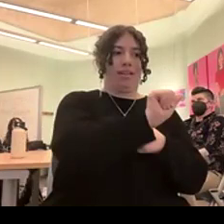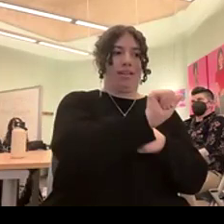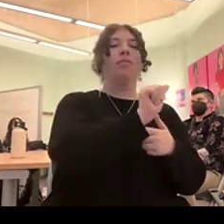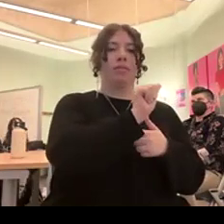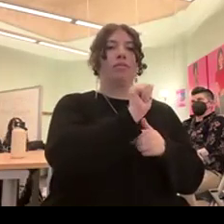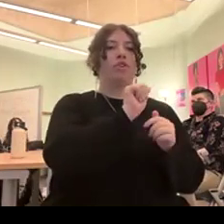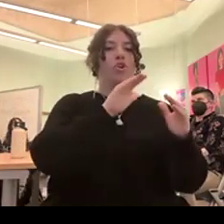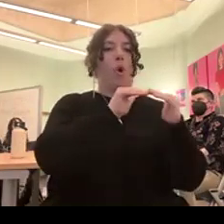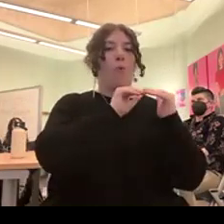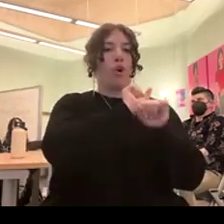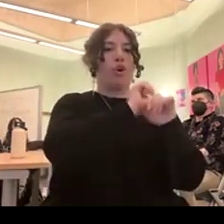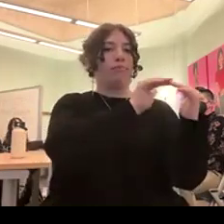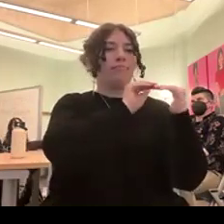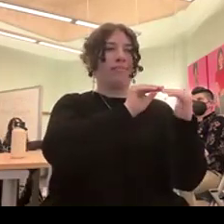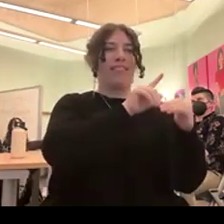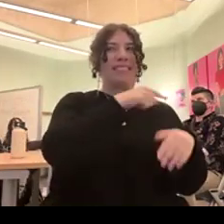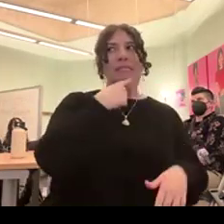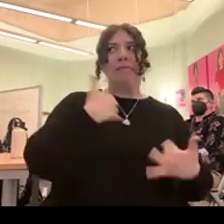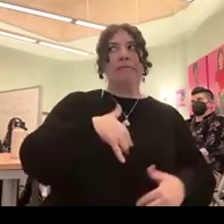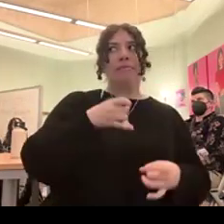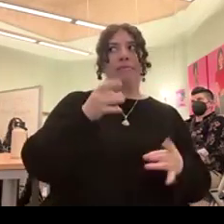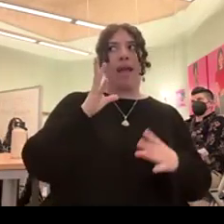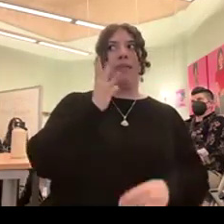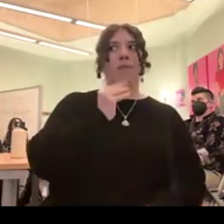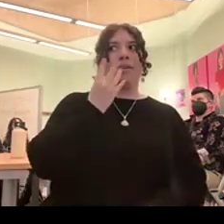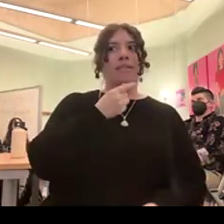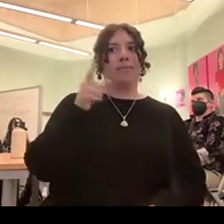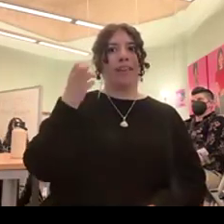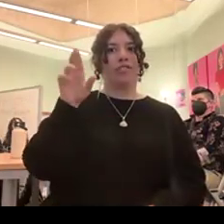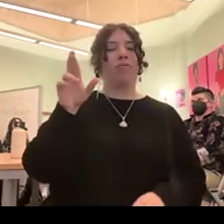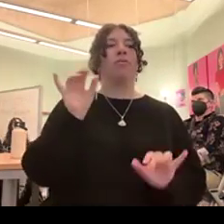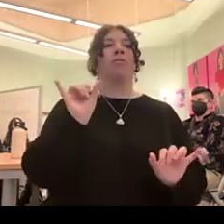talked to other disabled co-workers and they had really bad experiences. If they see this video,